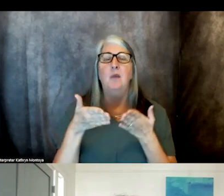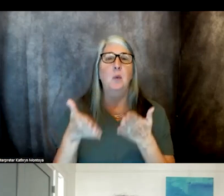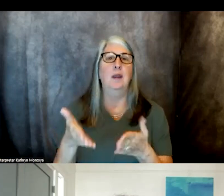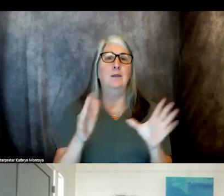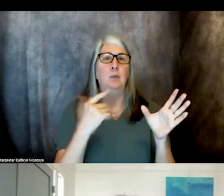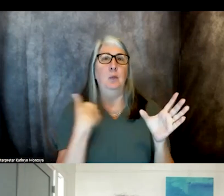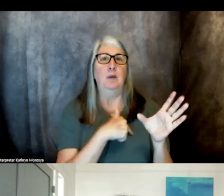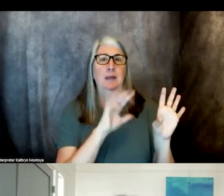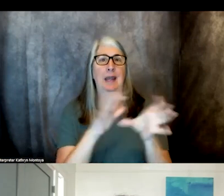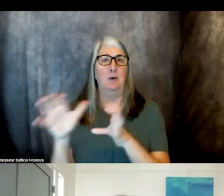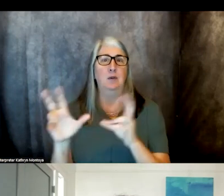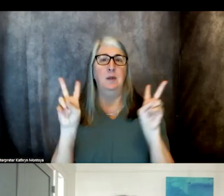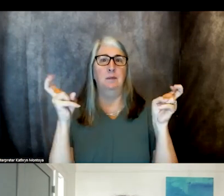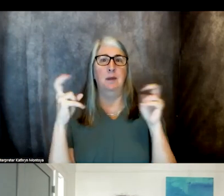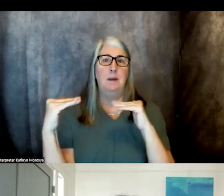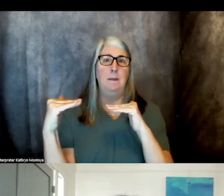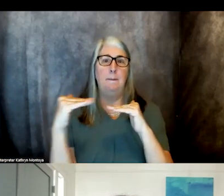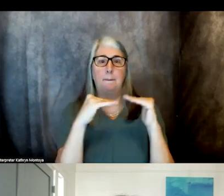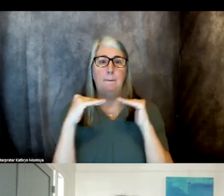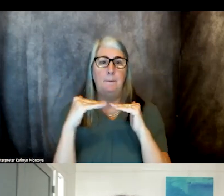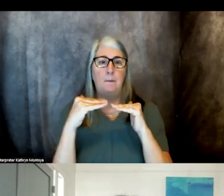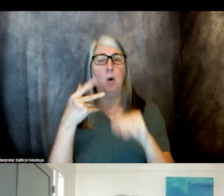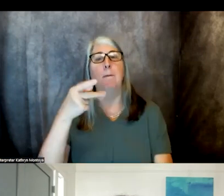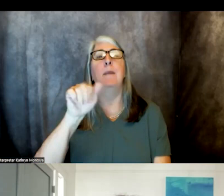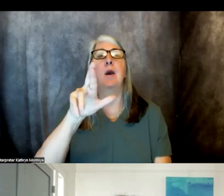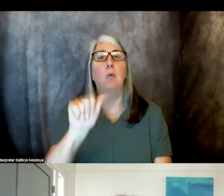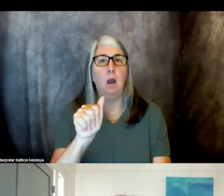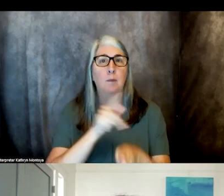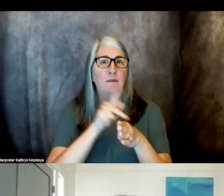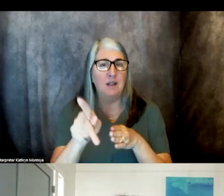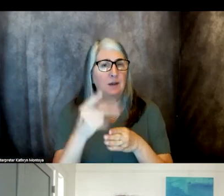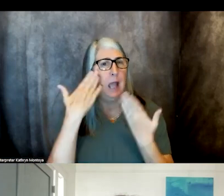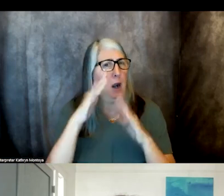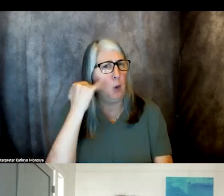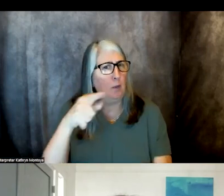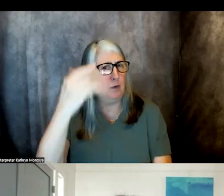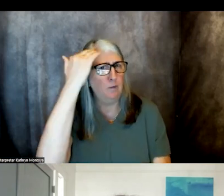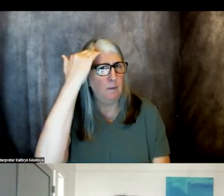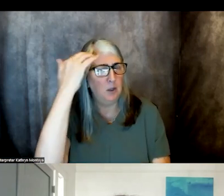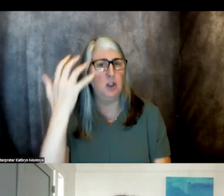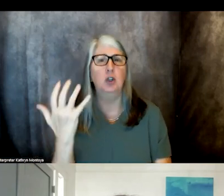CONSIDERED A PARA-PROFESSIONAL. I AM NOT SURE IF YOU ARE FAMILIAR -- BUT THE